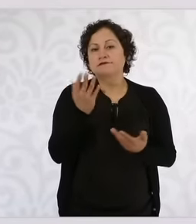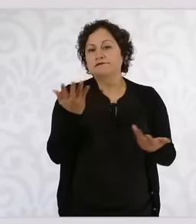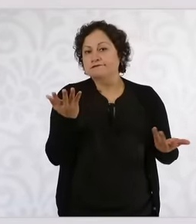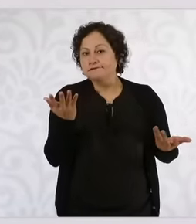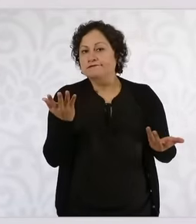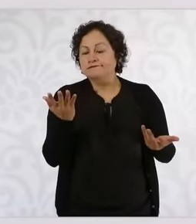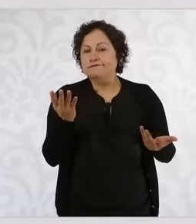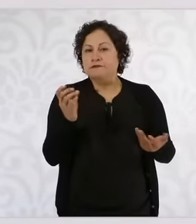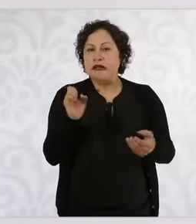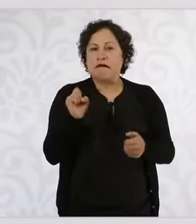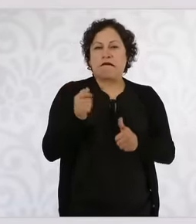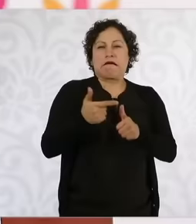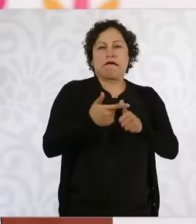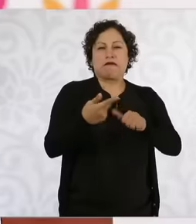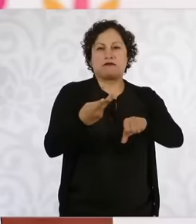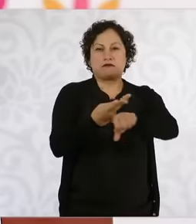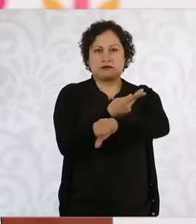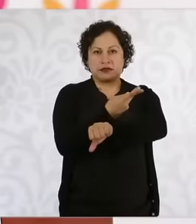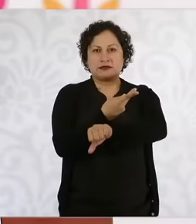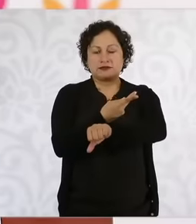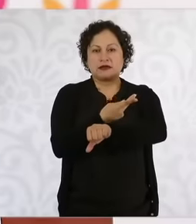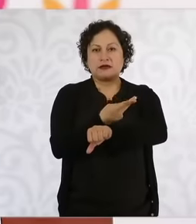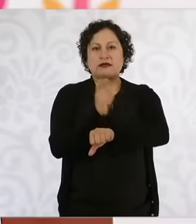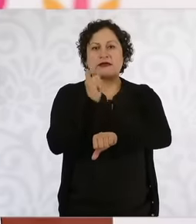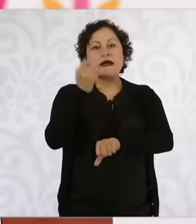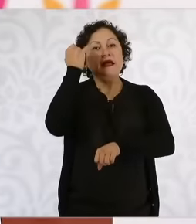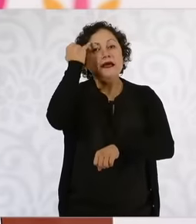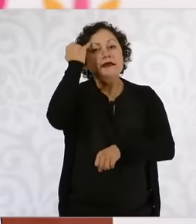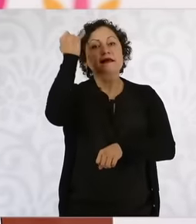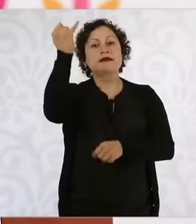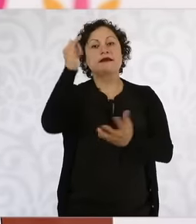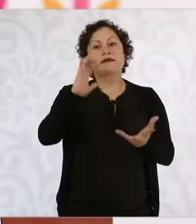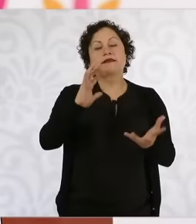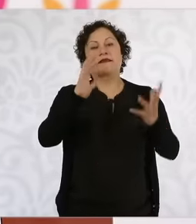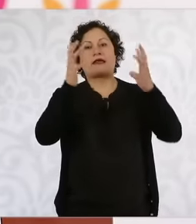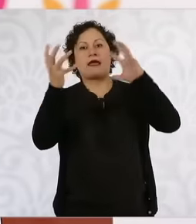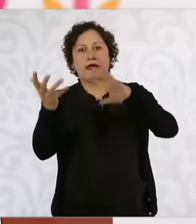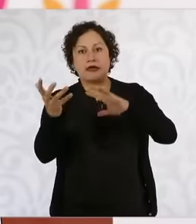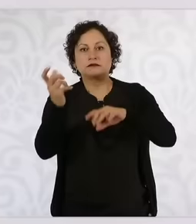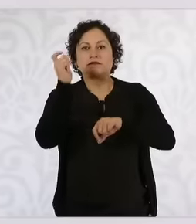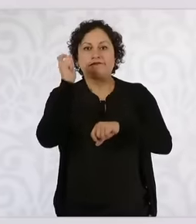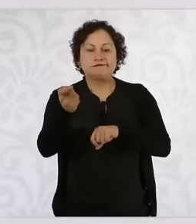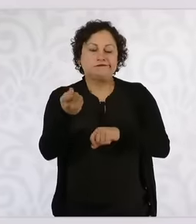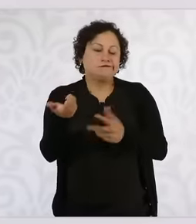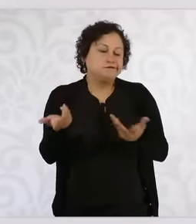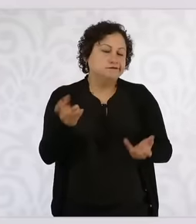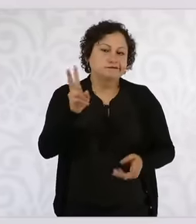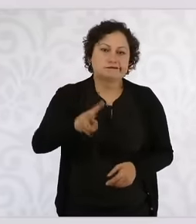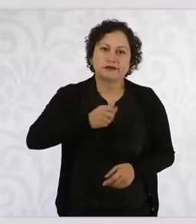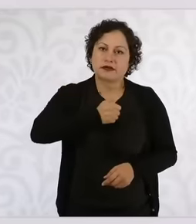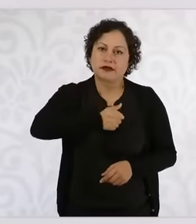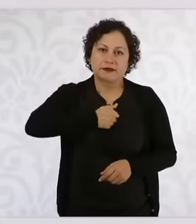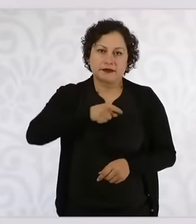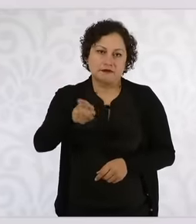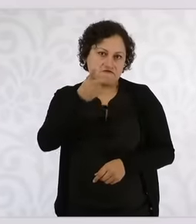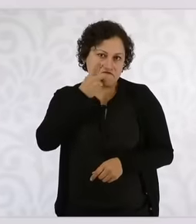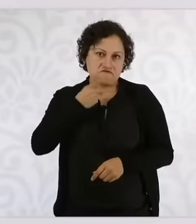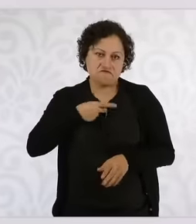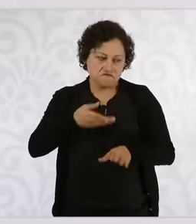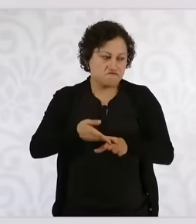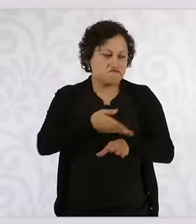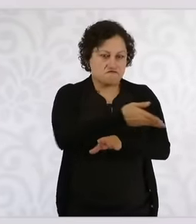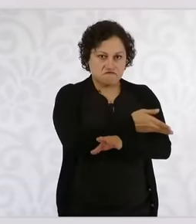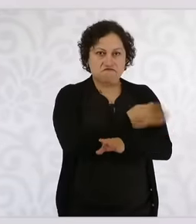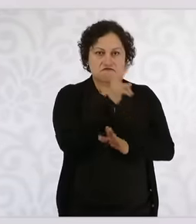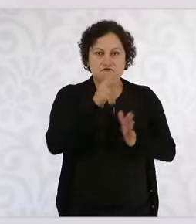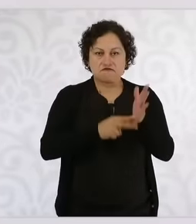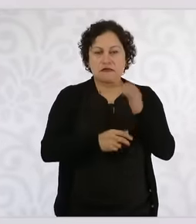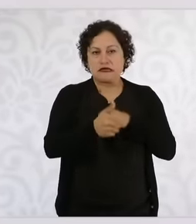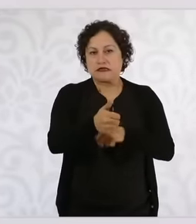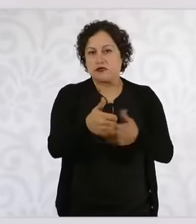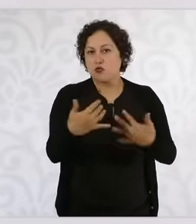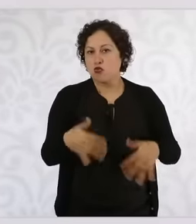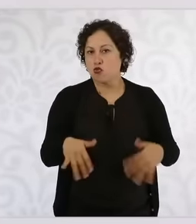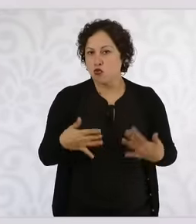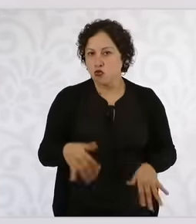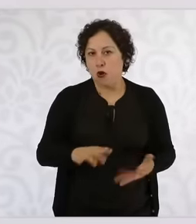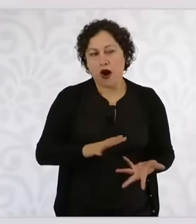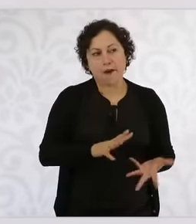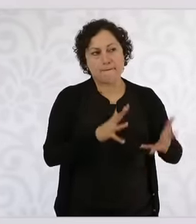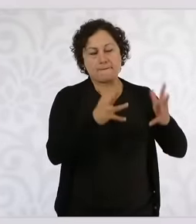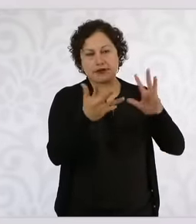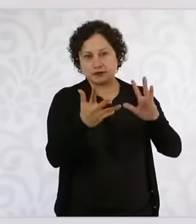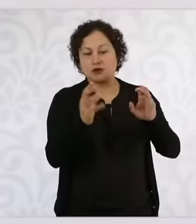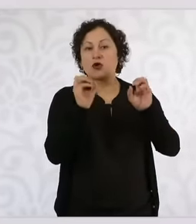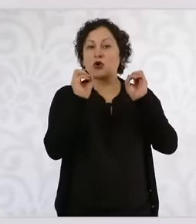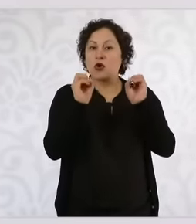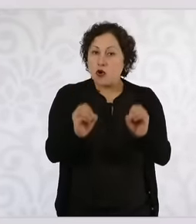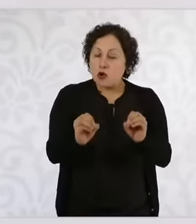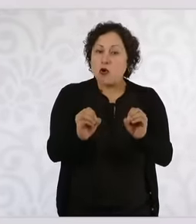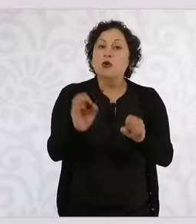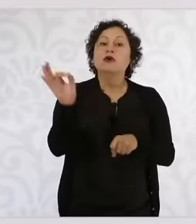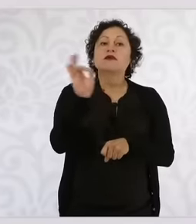which unfortunately was generated during this period or also due to violence against women, which